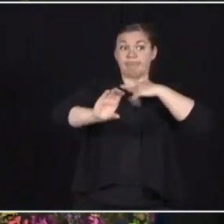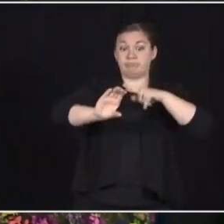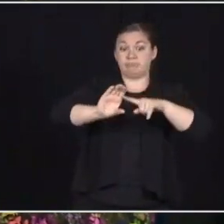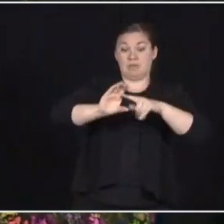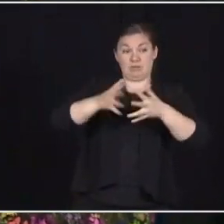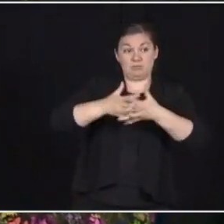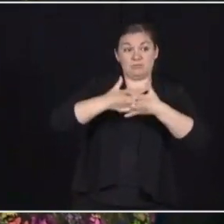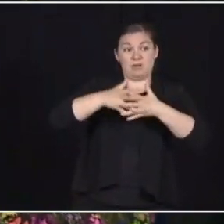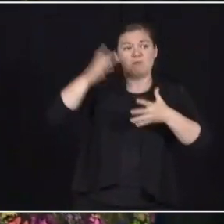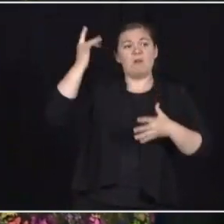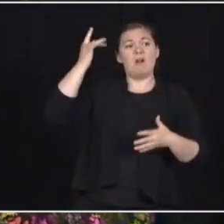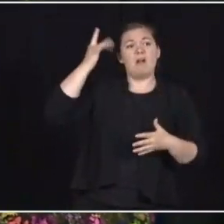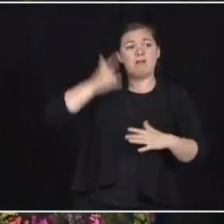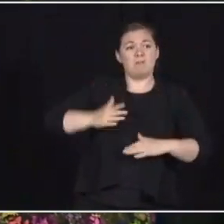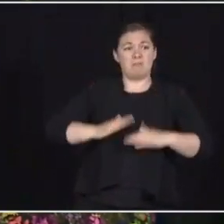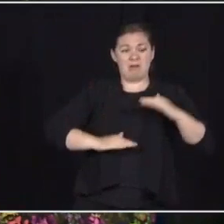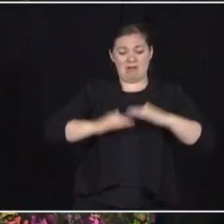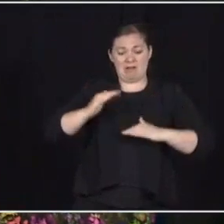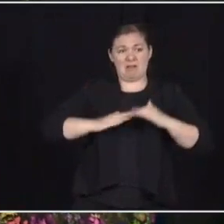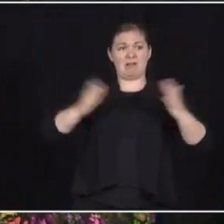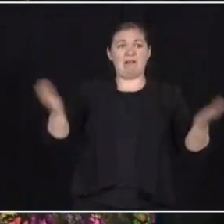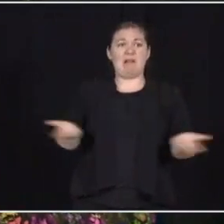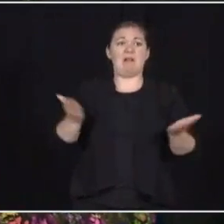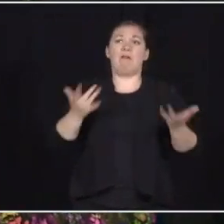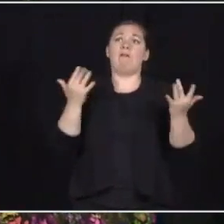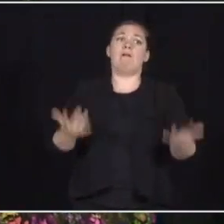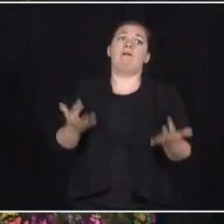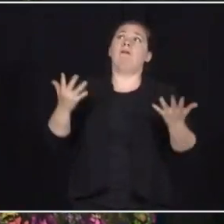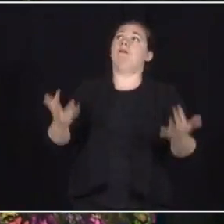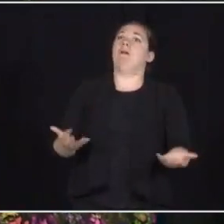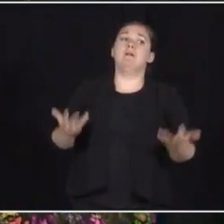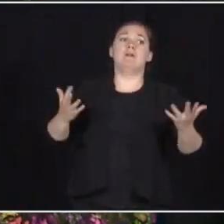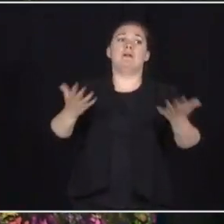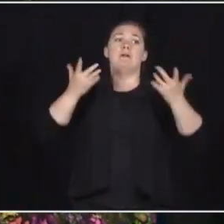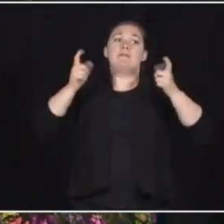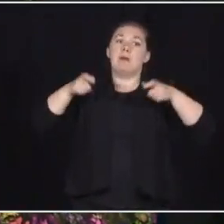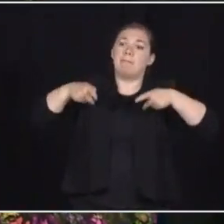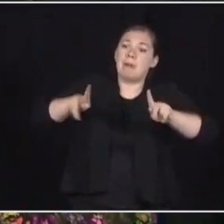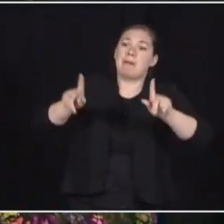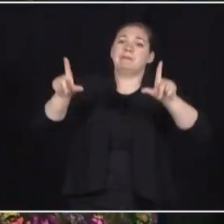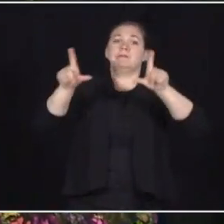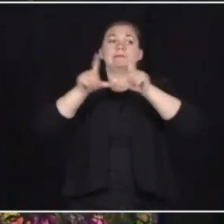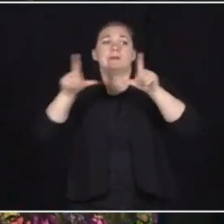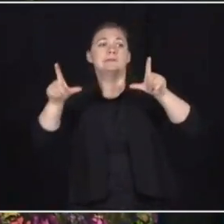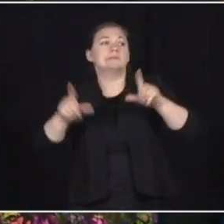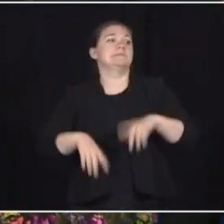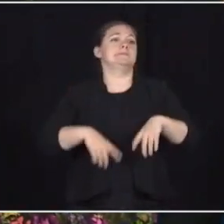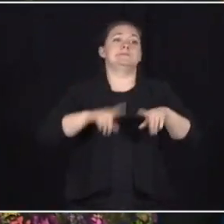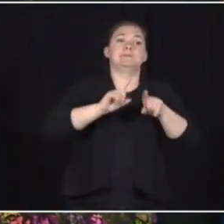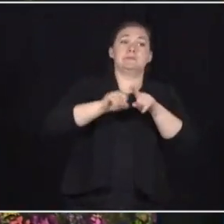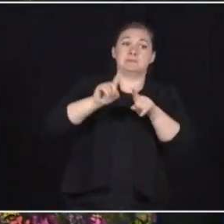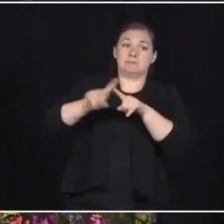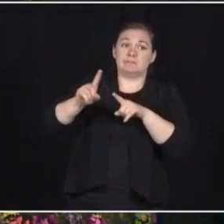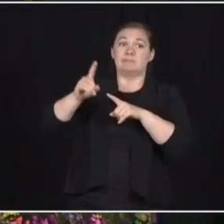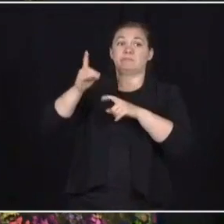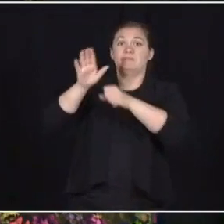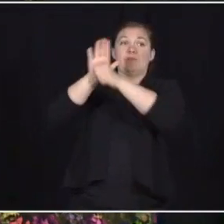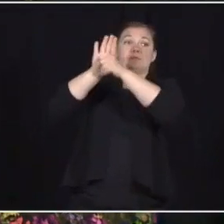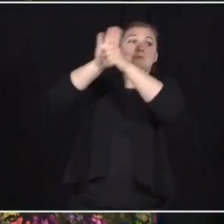billings going in six months And up in Ontario and in different regions, I'm not going to mention the region, it would take